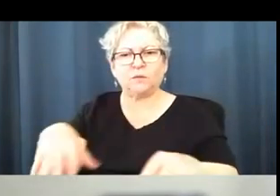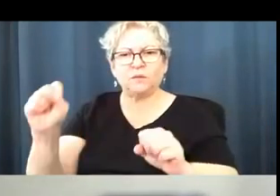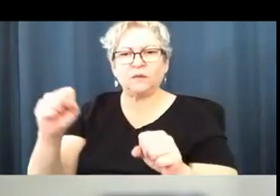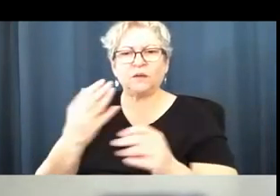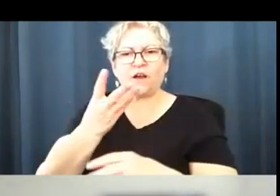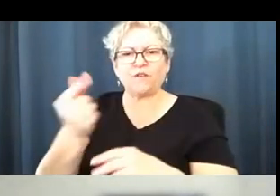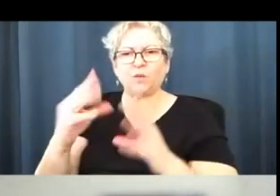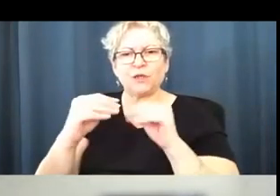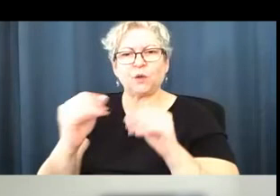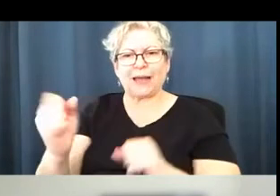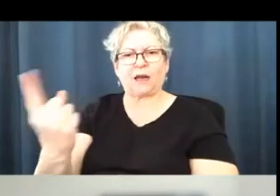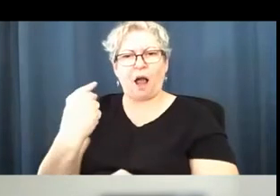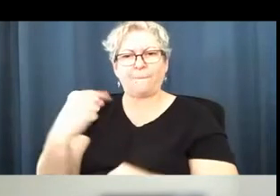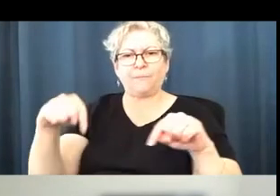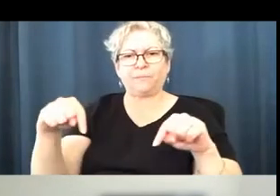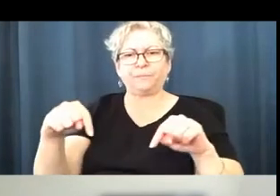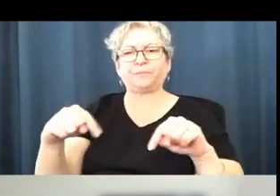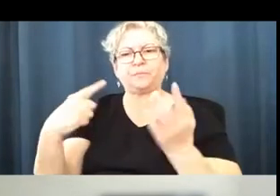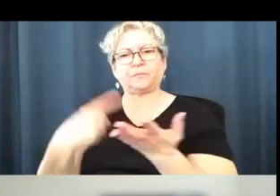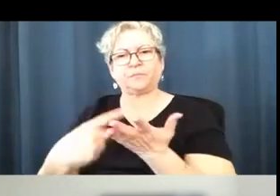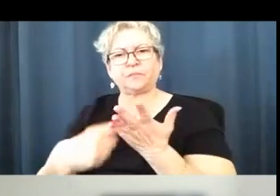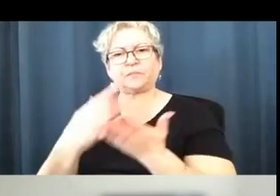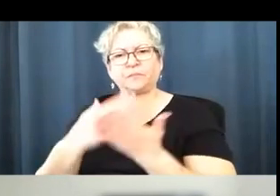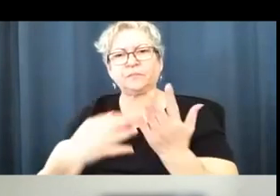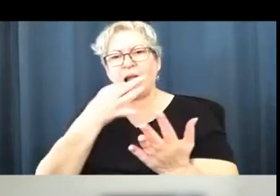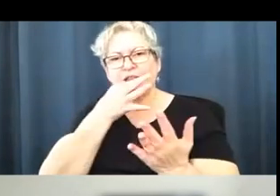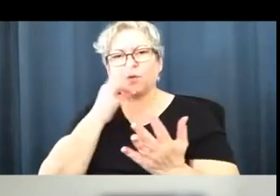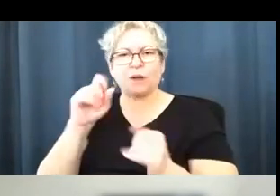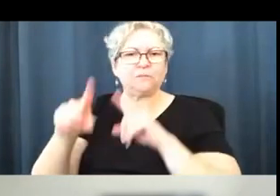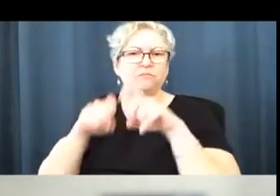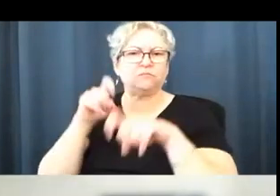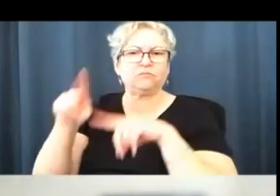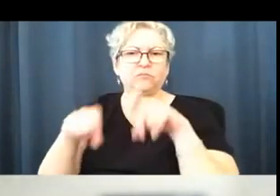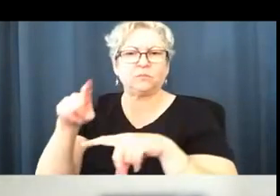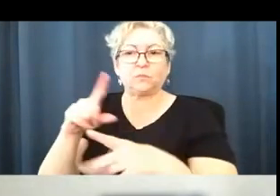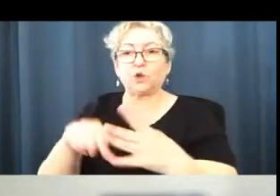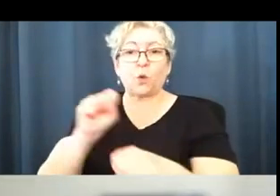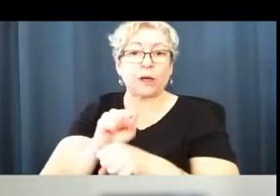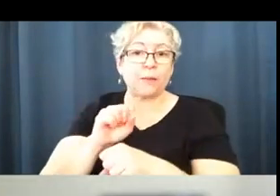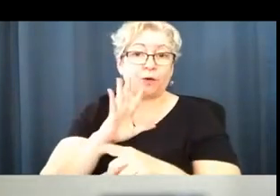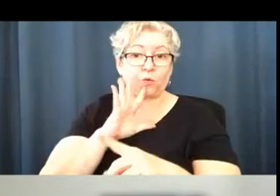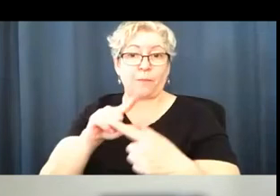that you can come to, we'll have some experts there. Bring your questions, bring things you're working on about accessibility and we can talk directly